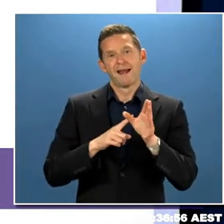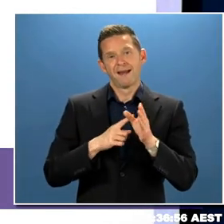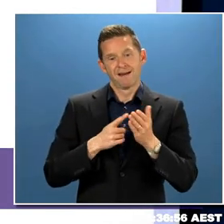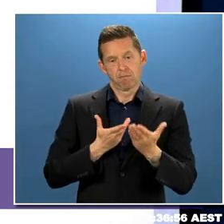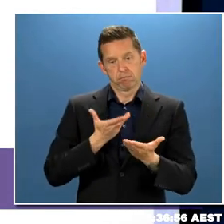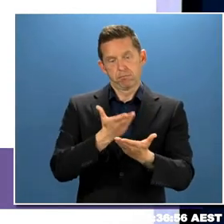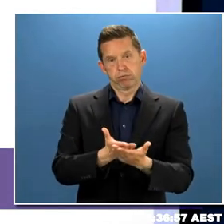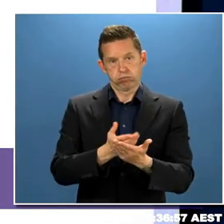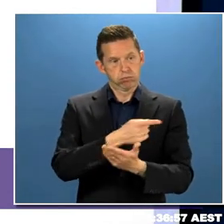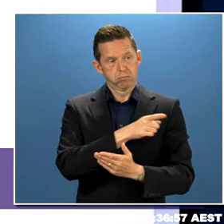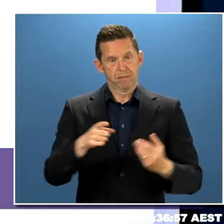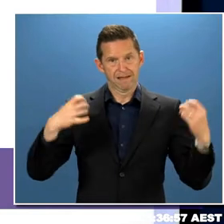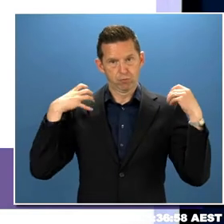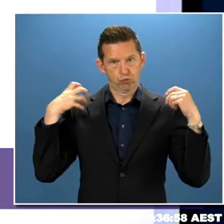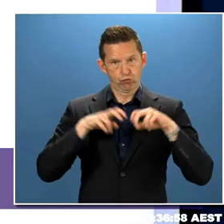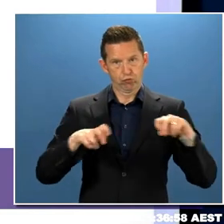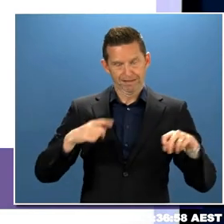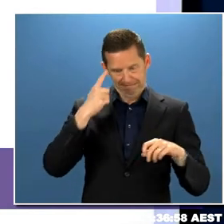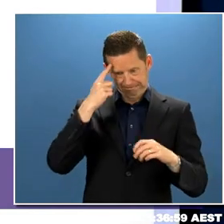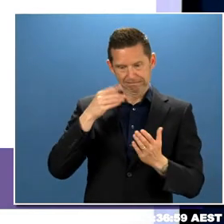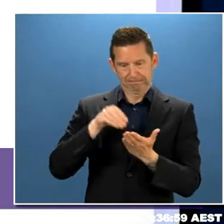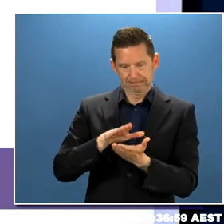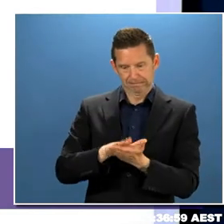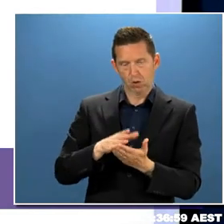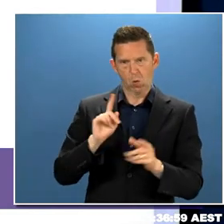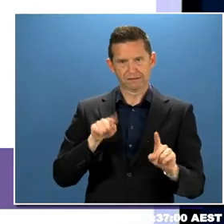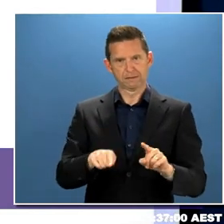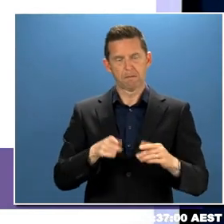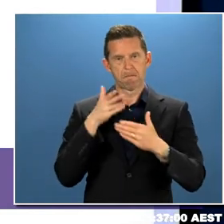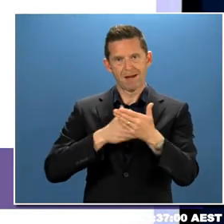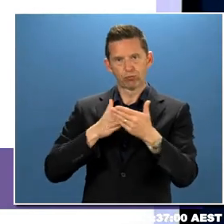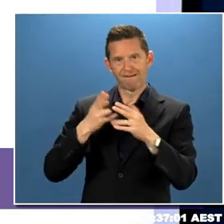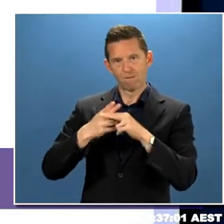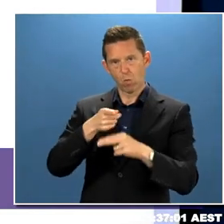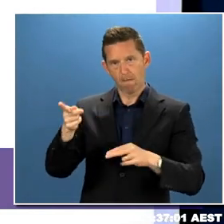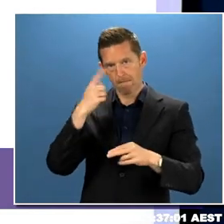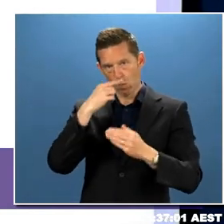barriers to employment for people with disability will be based on both this